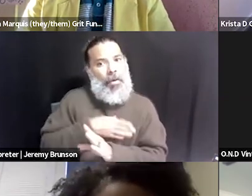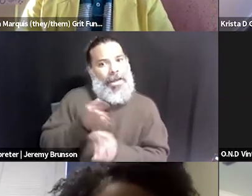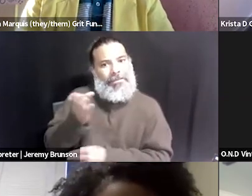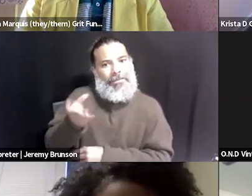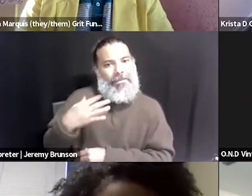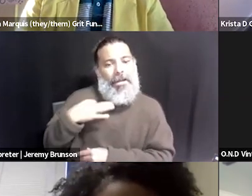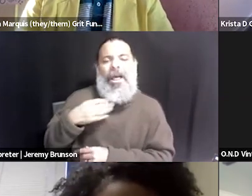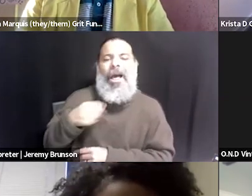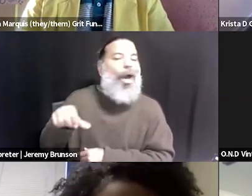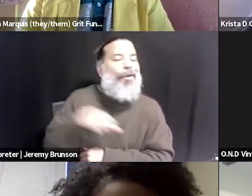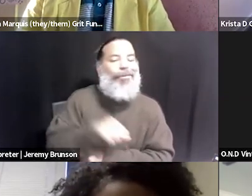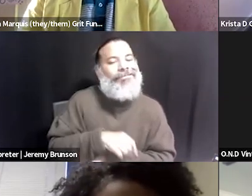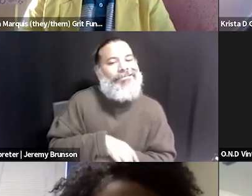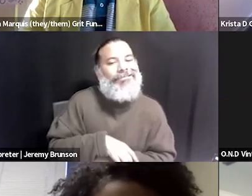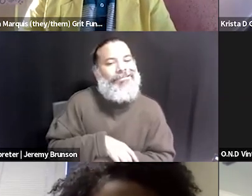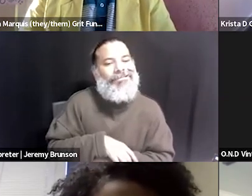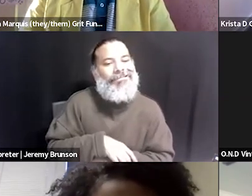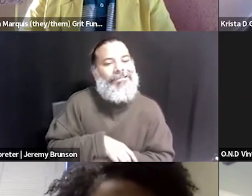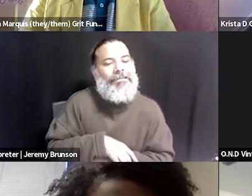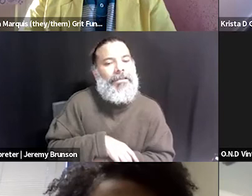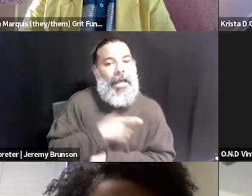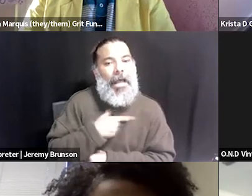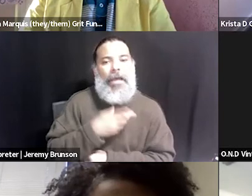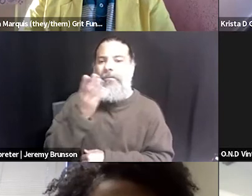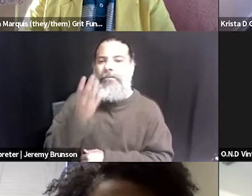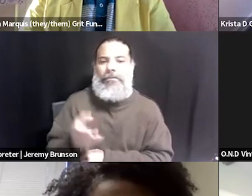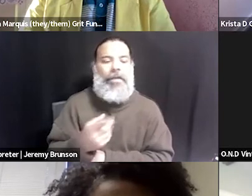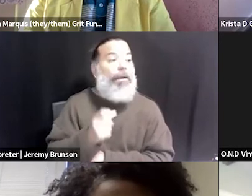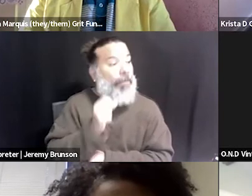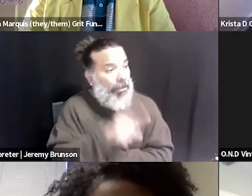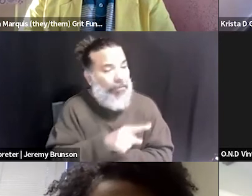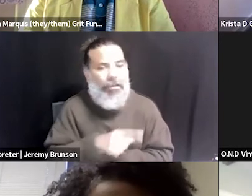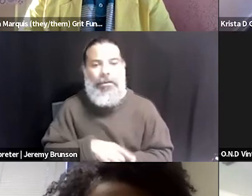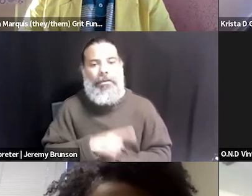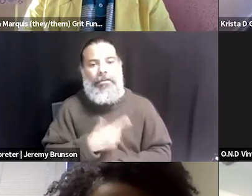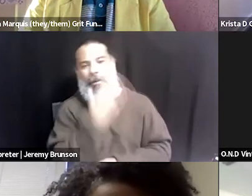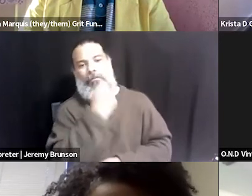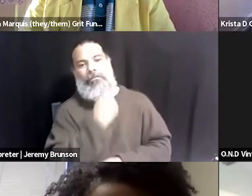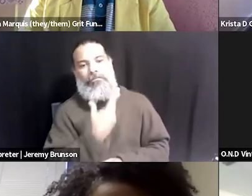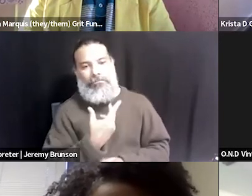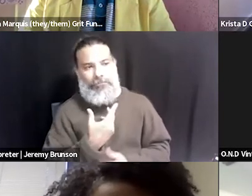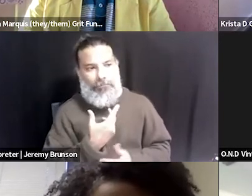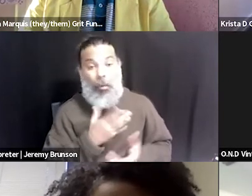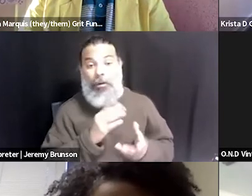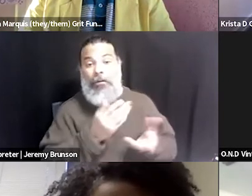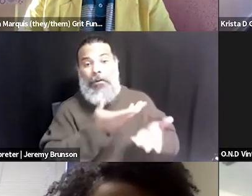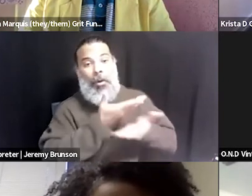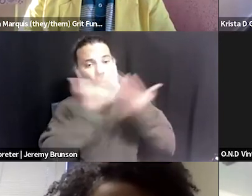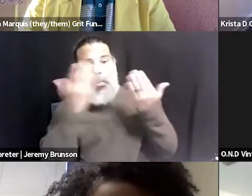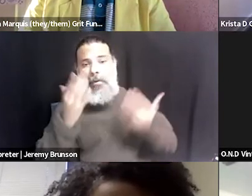Others that I submitted to, I would e mail and get like no feedback.